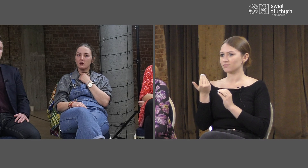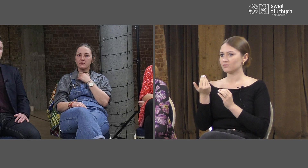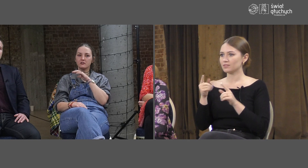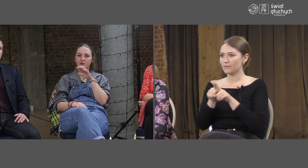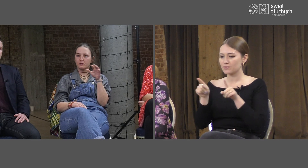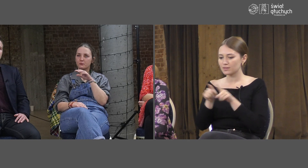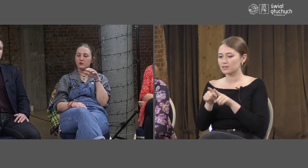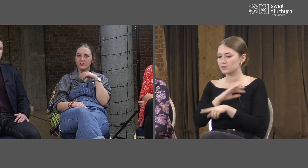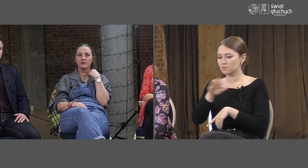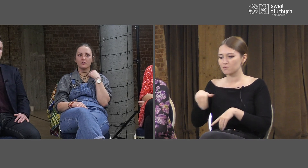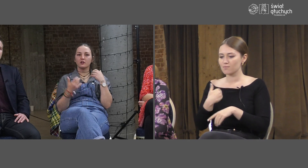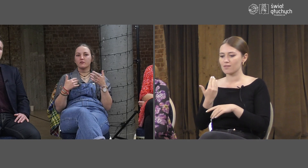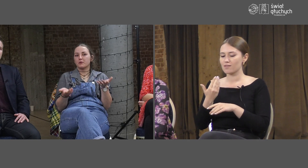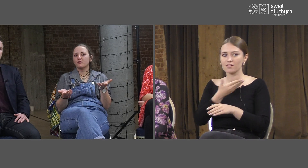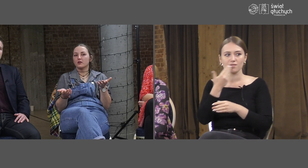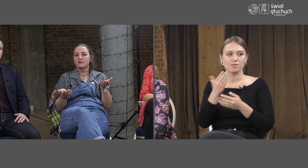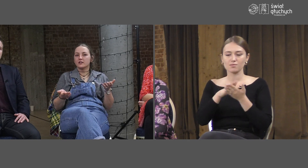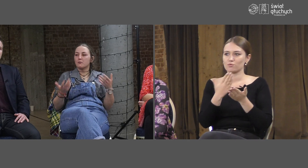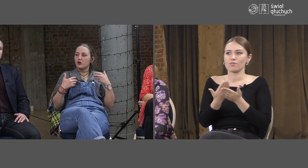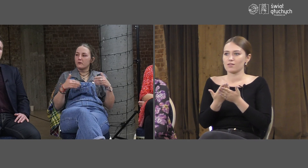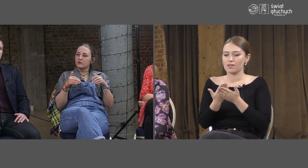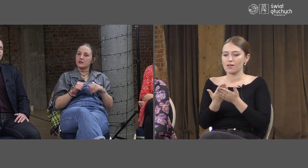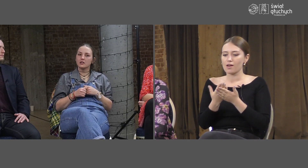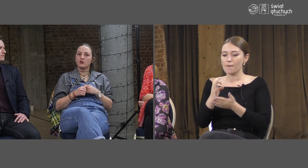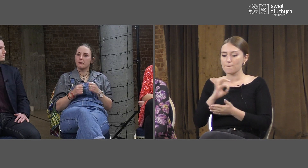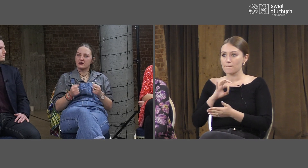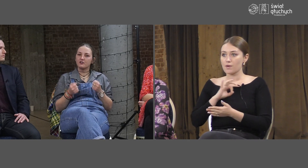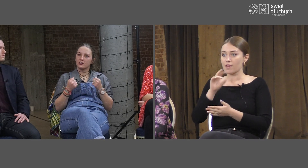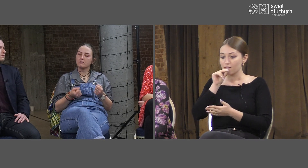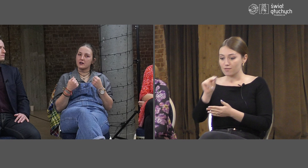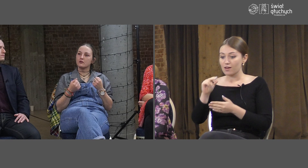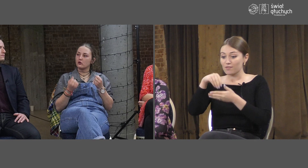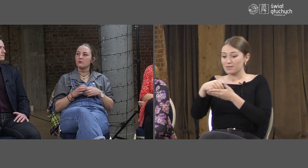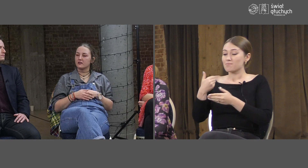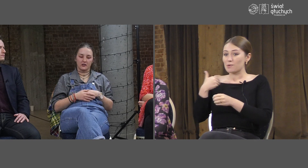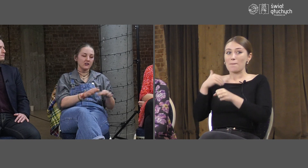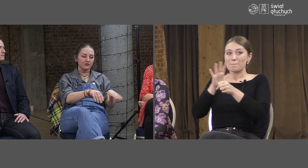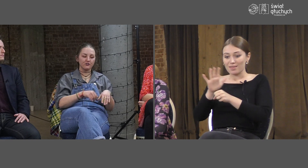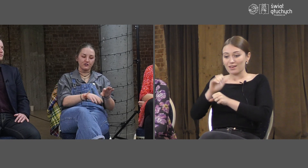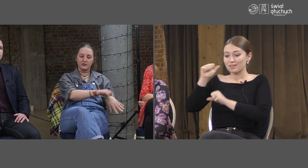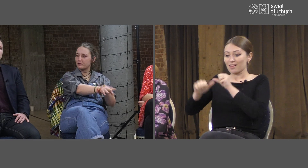there’s no consideration given to the fact that my current speech is the result of 15 years of work with a speech therapist.